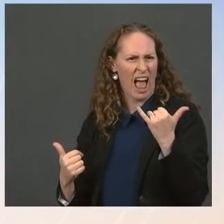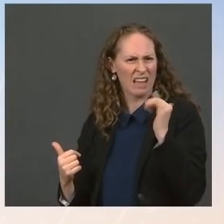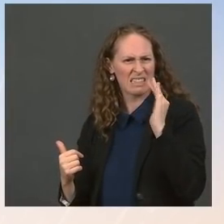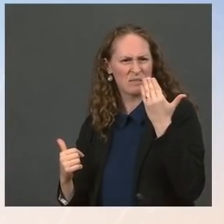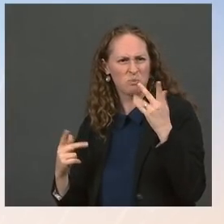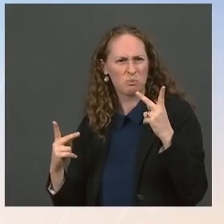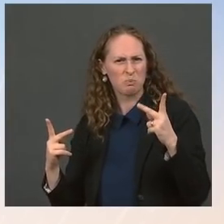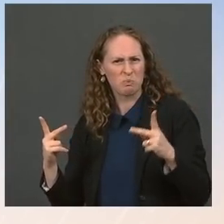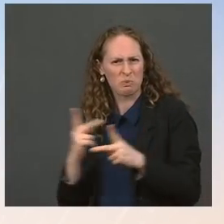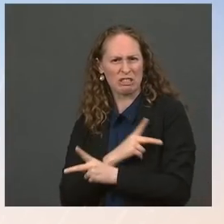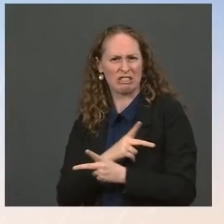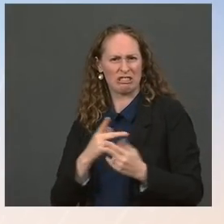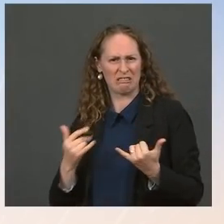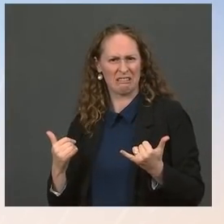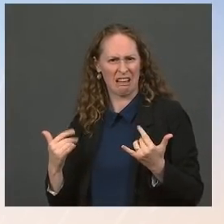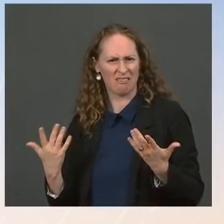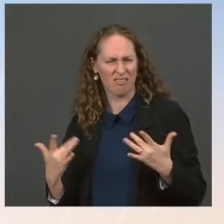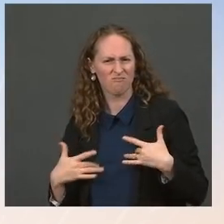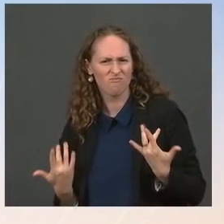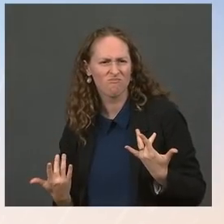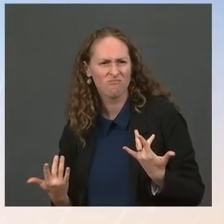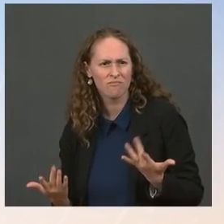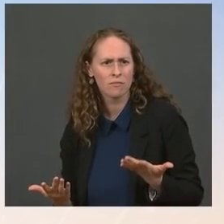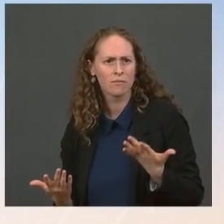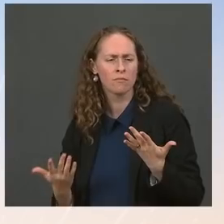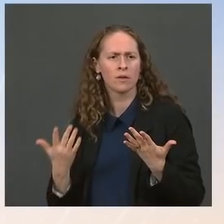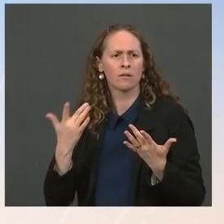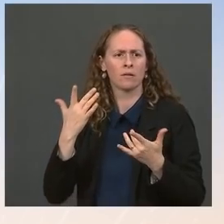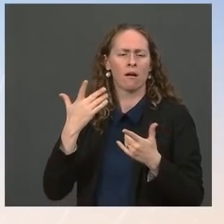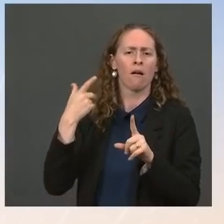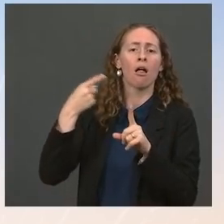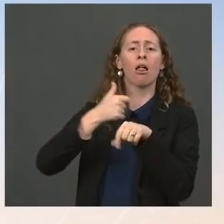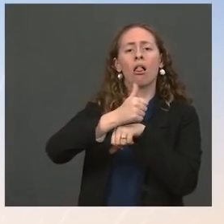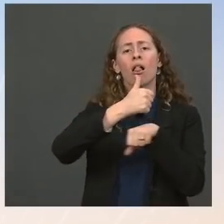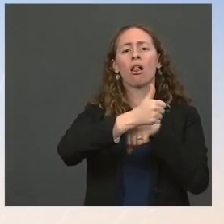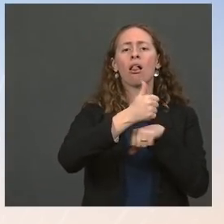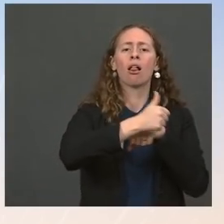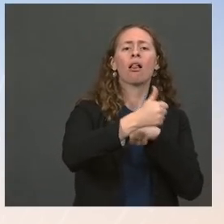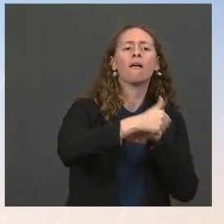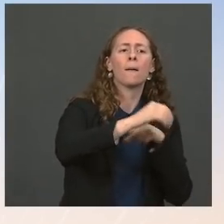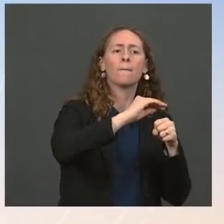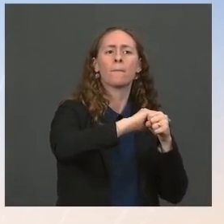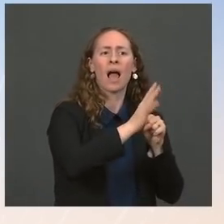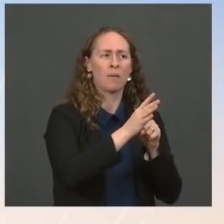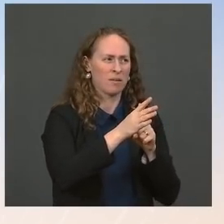and often pointing to the pandemic as being a contributing factor. We've been in the pandemic for a year and a half now.